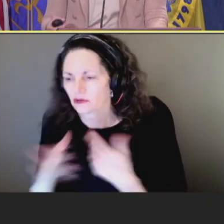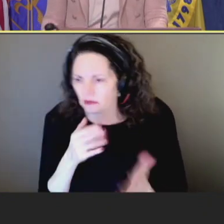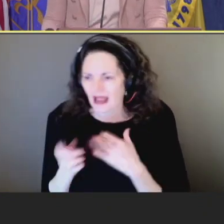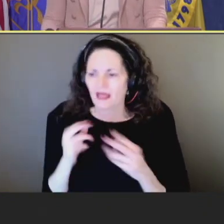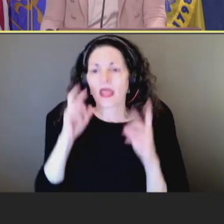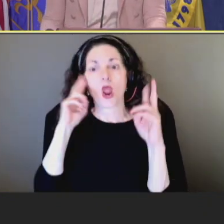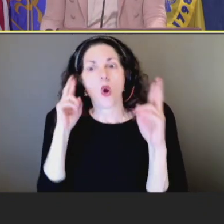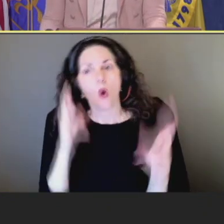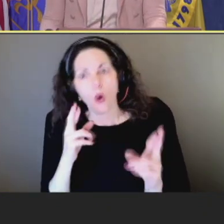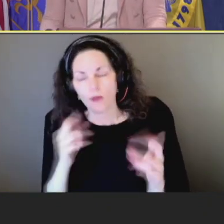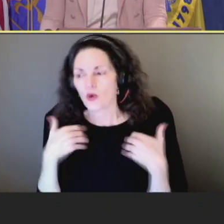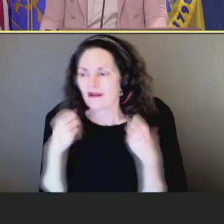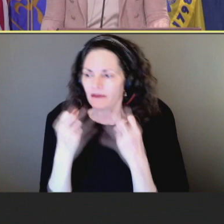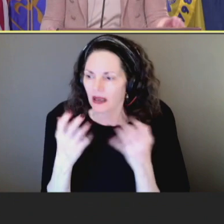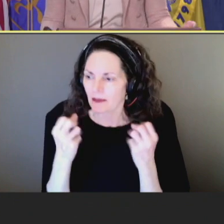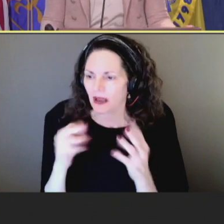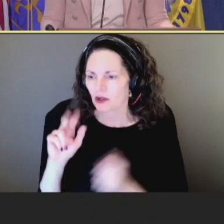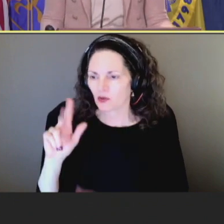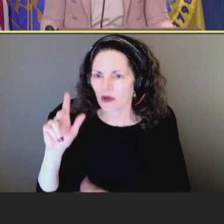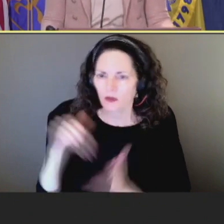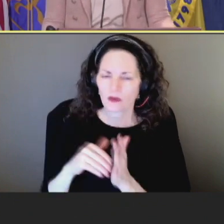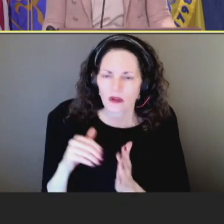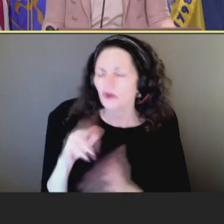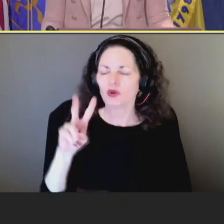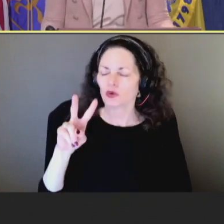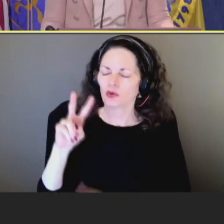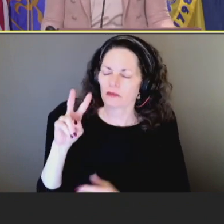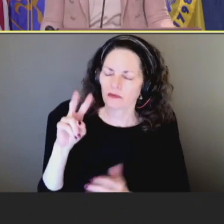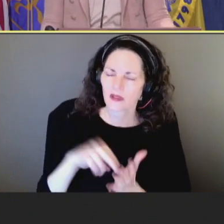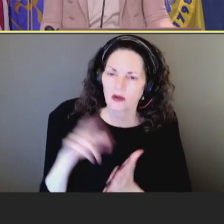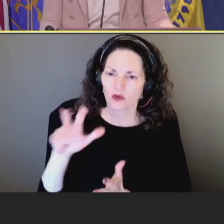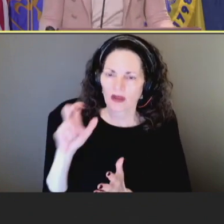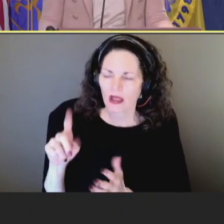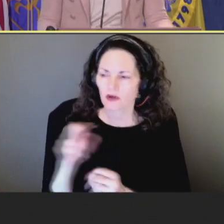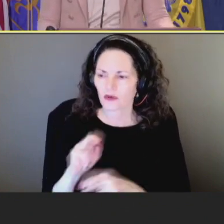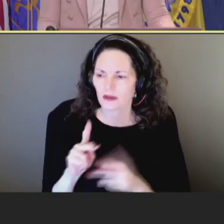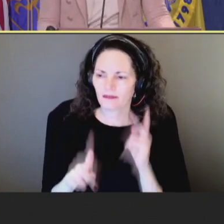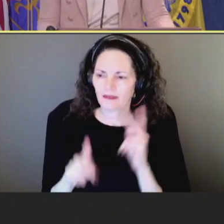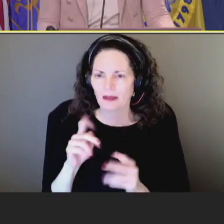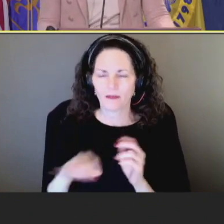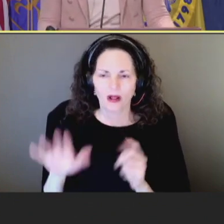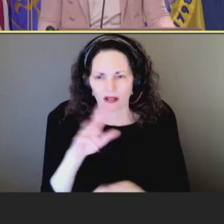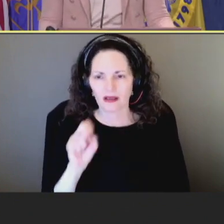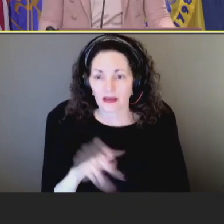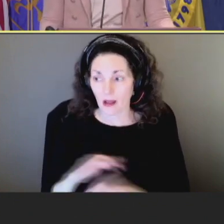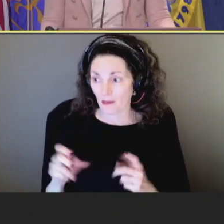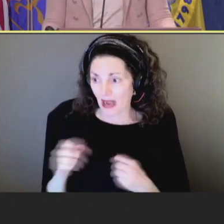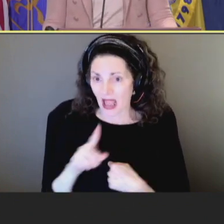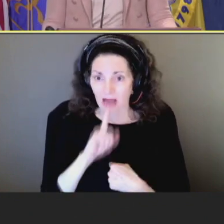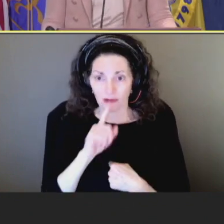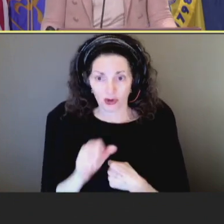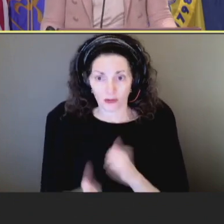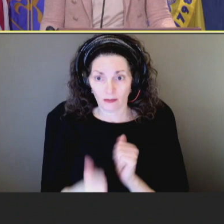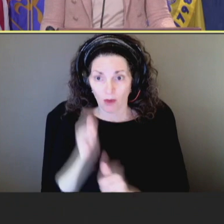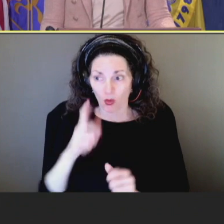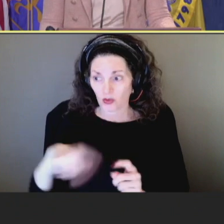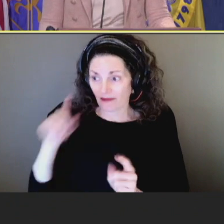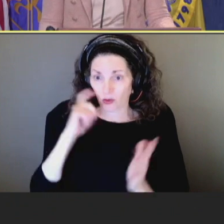So, I'm sure you've all noticed we do not have an NHS. So, how does it translate to here in the